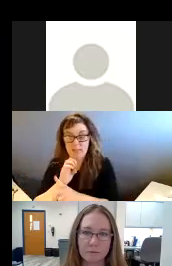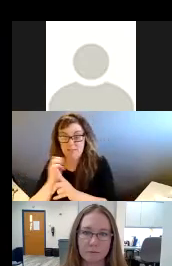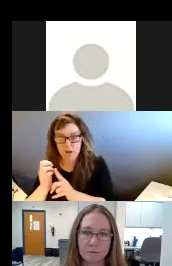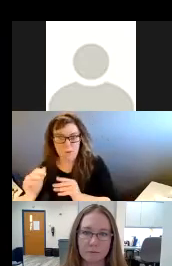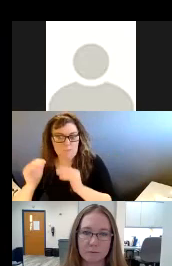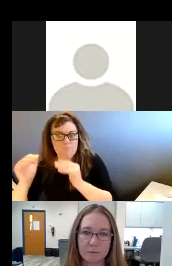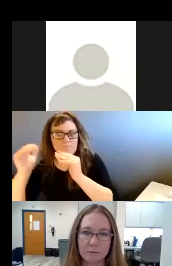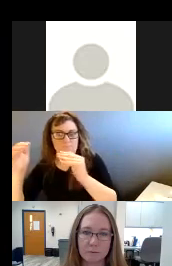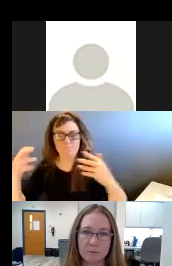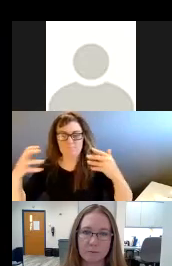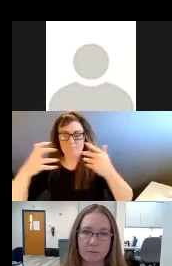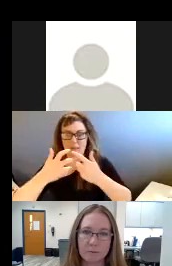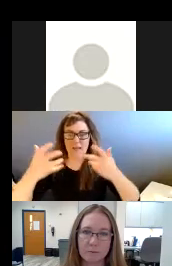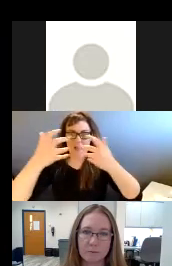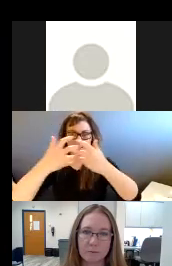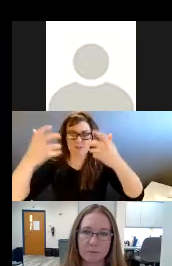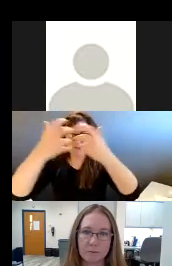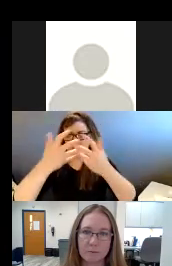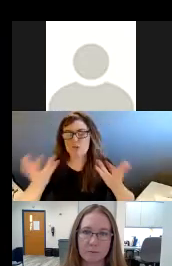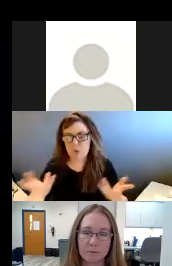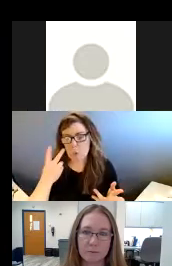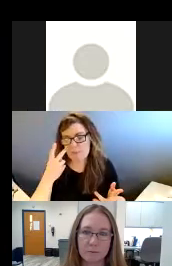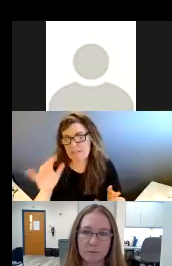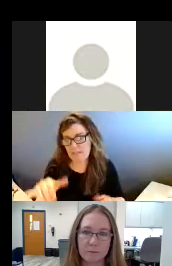WE GET TO SEE A LITTLE BIT HERE OF THAT ROLL-IN